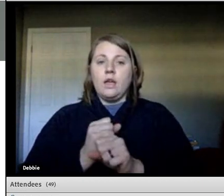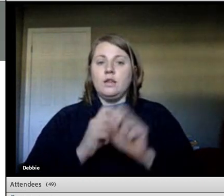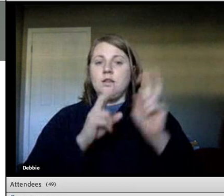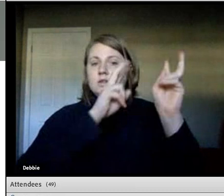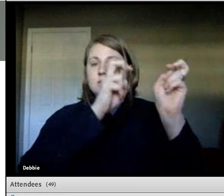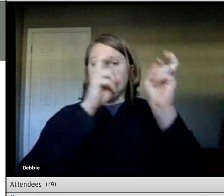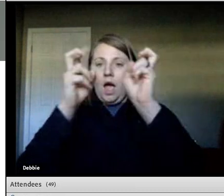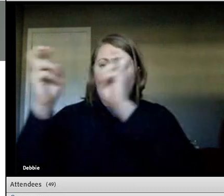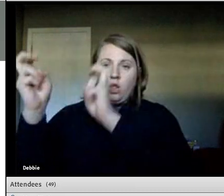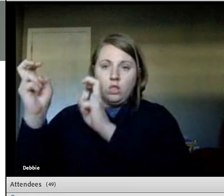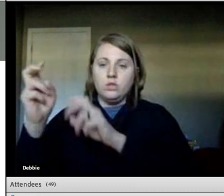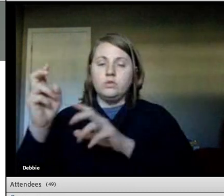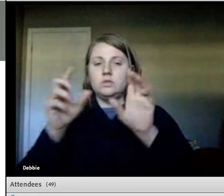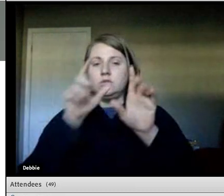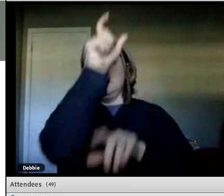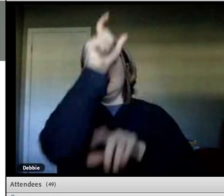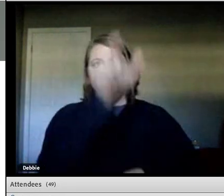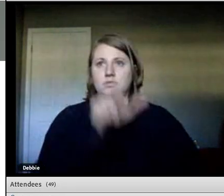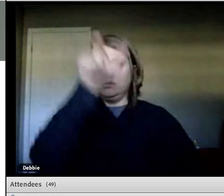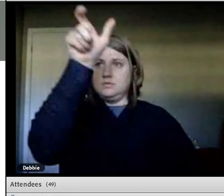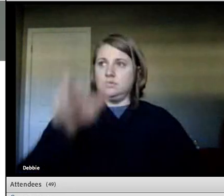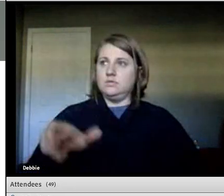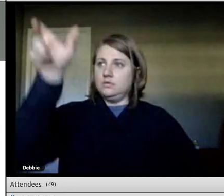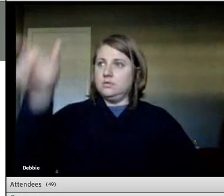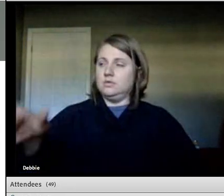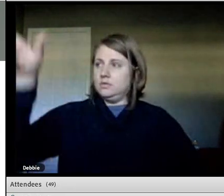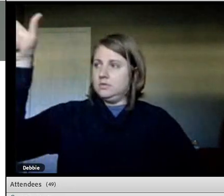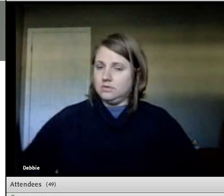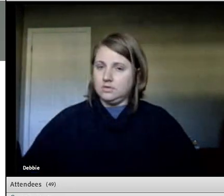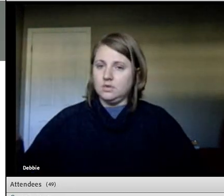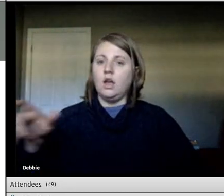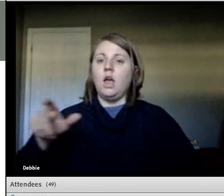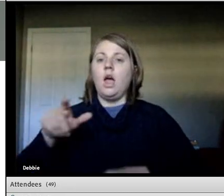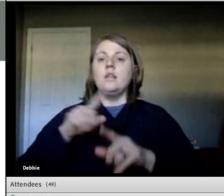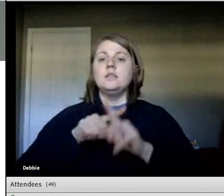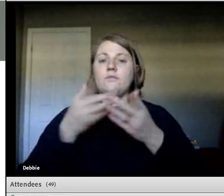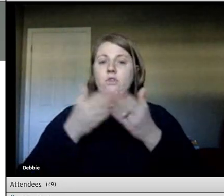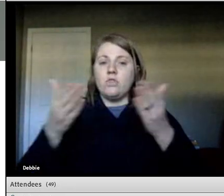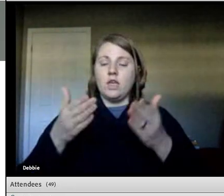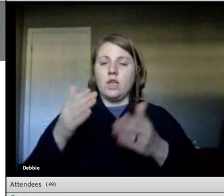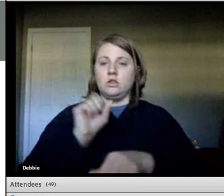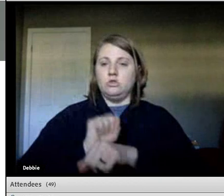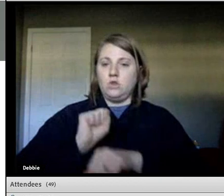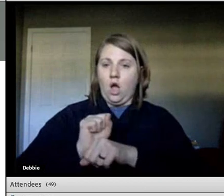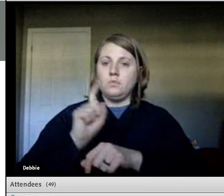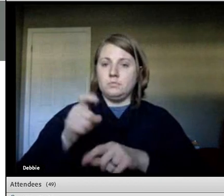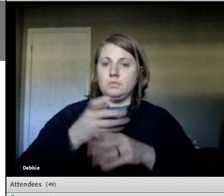that have to be done in here, and you can assign them to people. You know, yellow could be Diana's task.